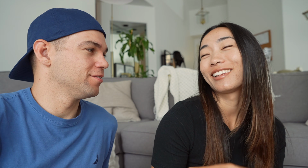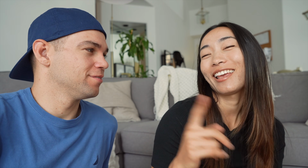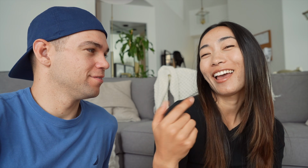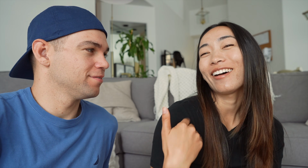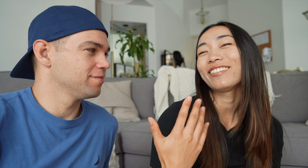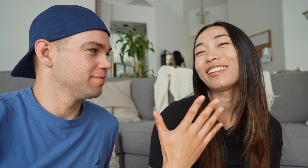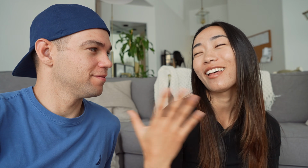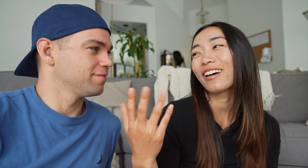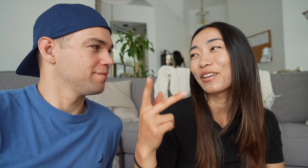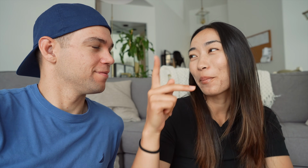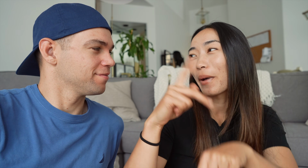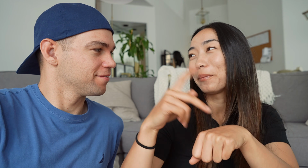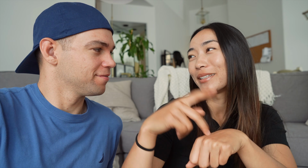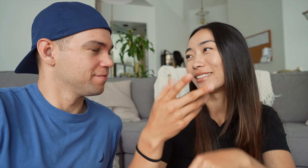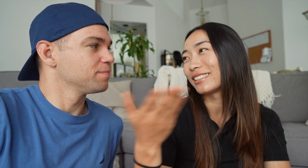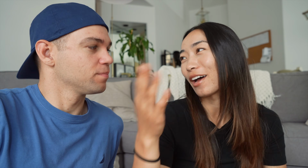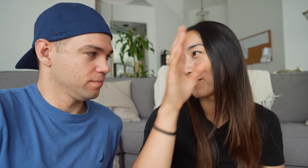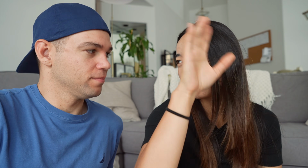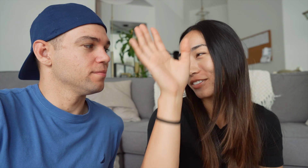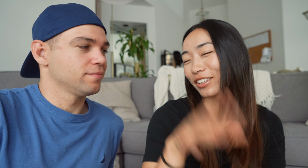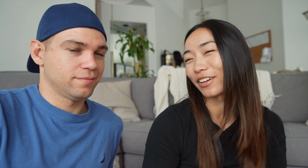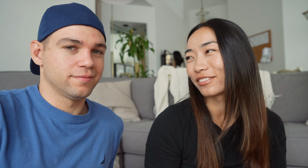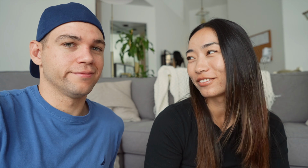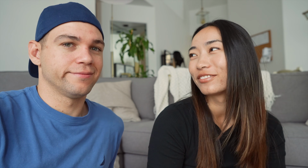E: they have a lot of pumpkin stuff you know